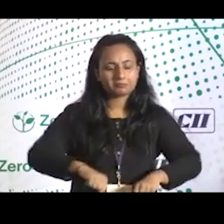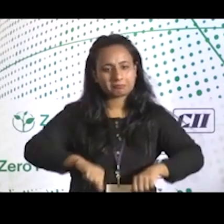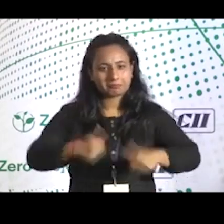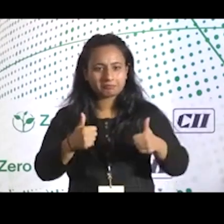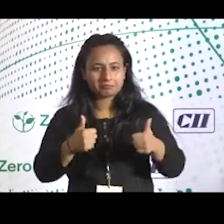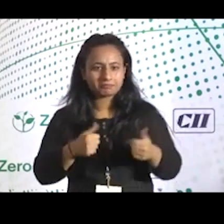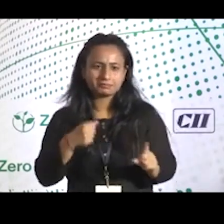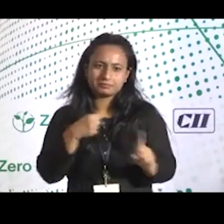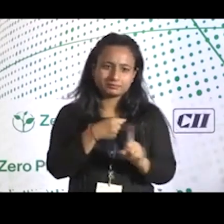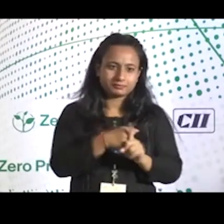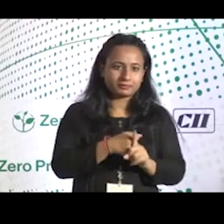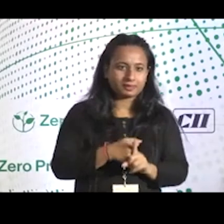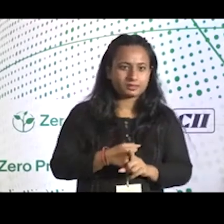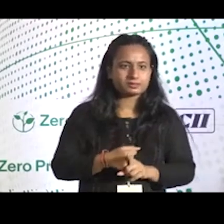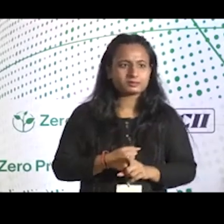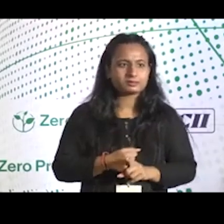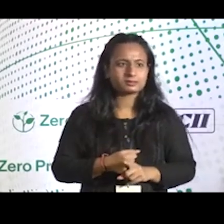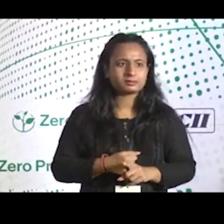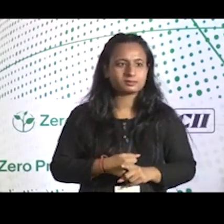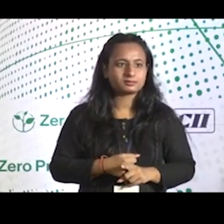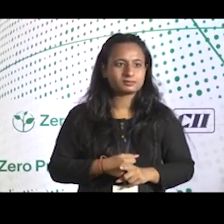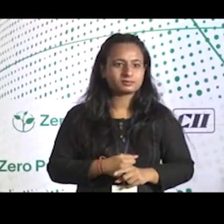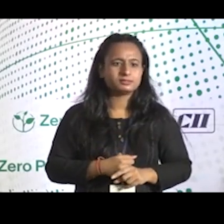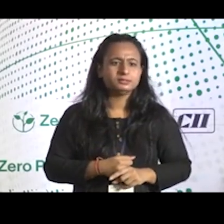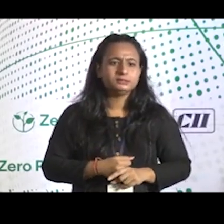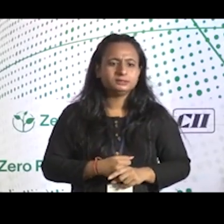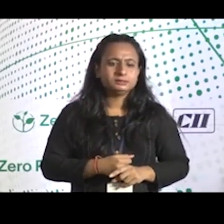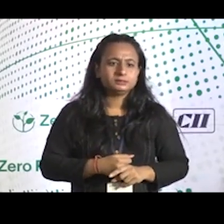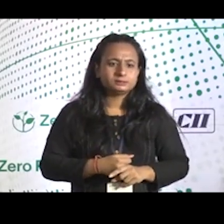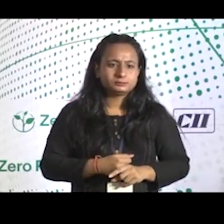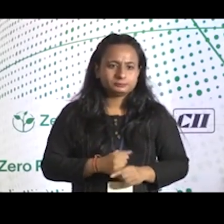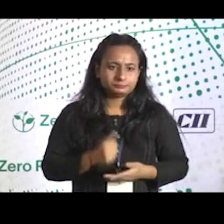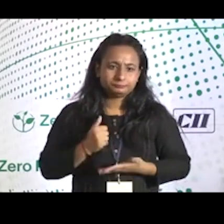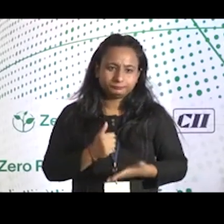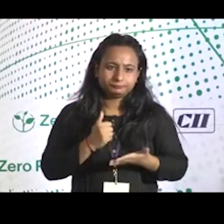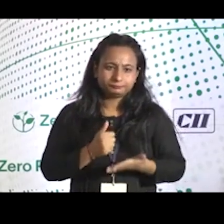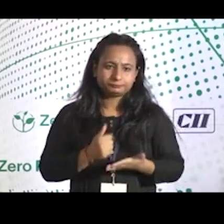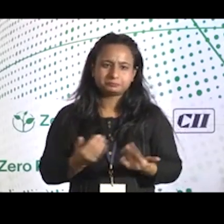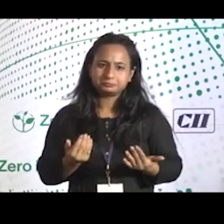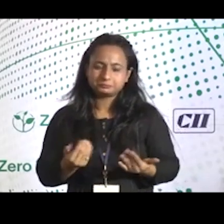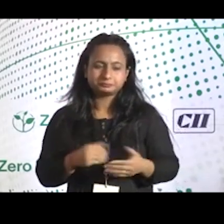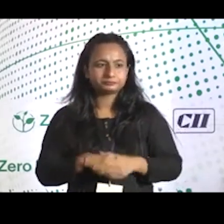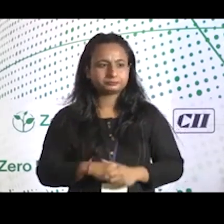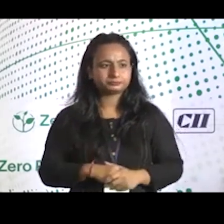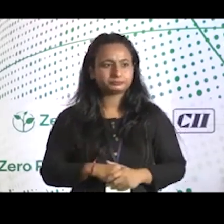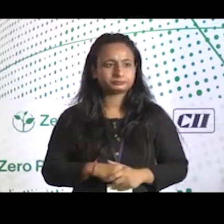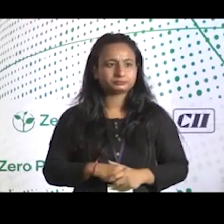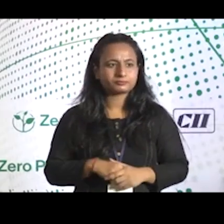to take these for profit organizations to their logical conclusion. So that's the financial return.